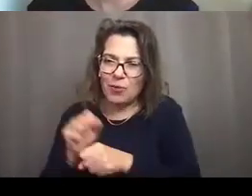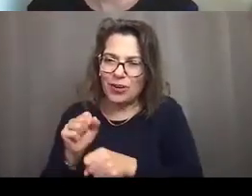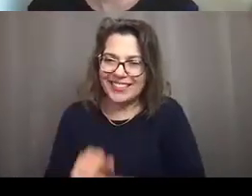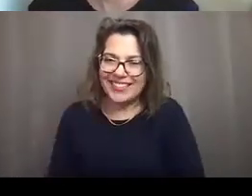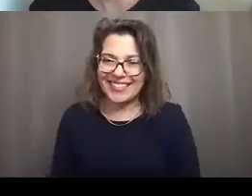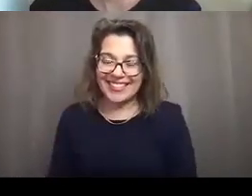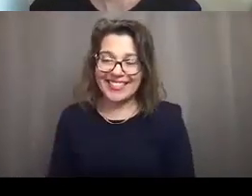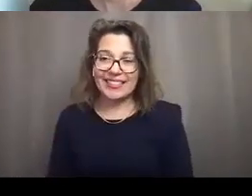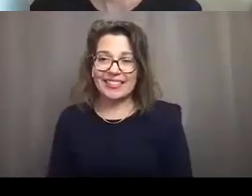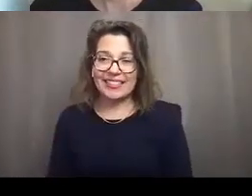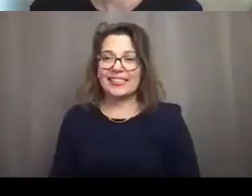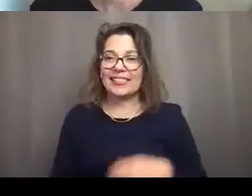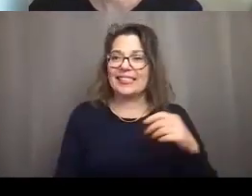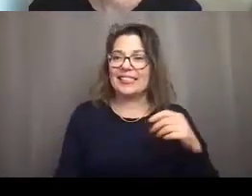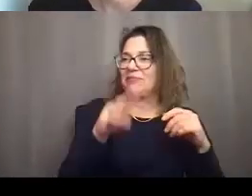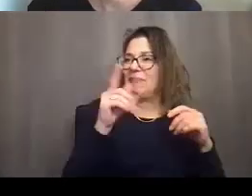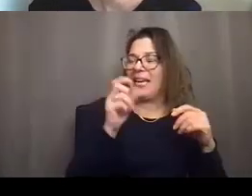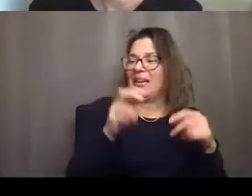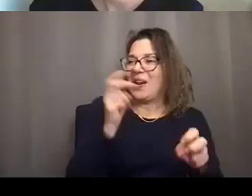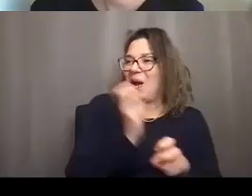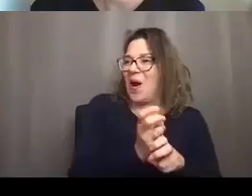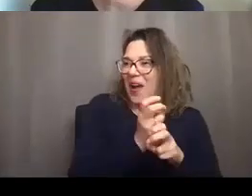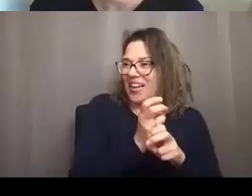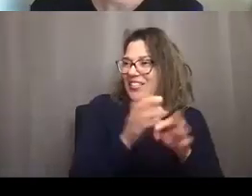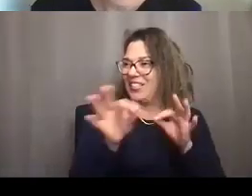Megan Columbus: That's a hard thing to explain in just a couple of sentences, isn't it?